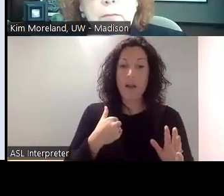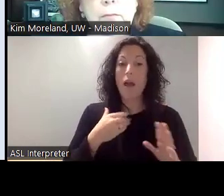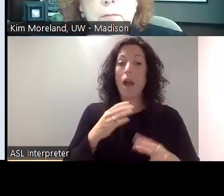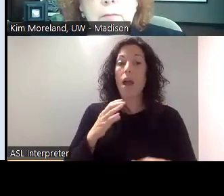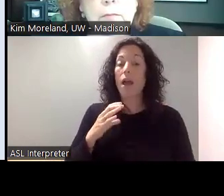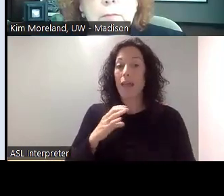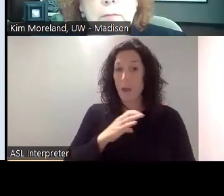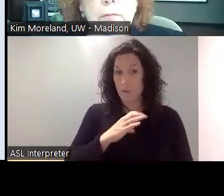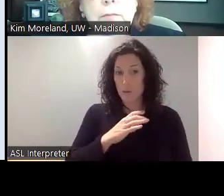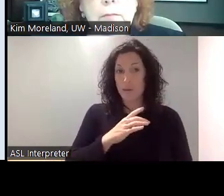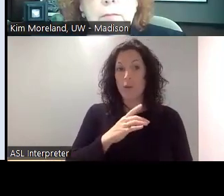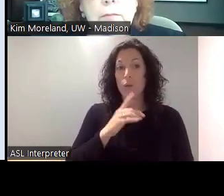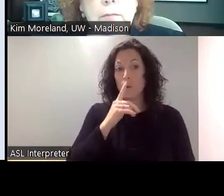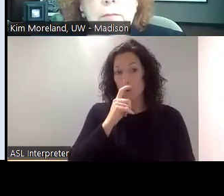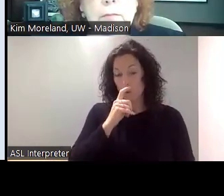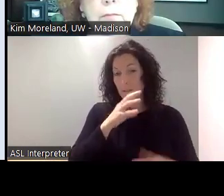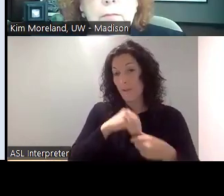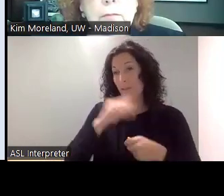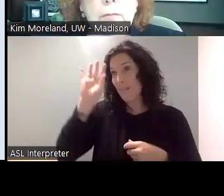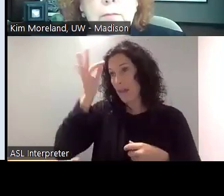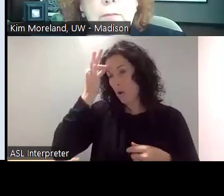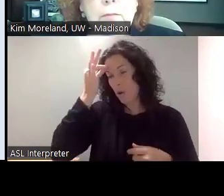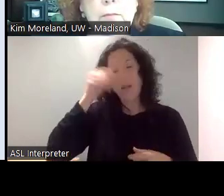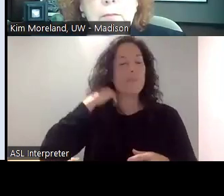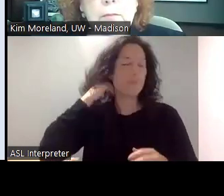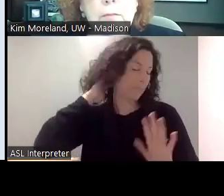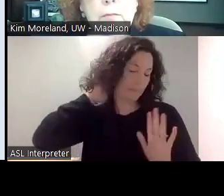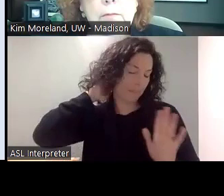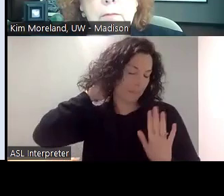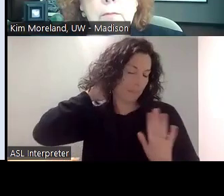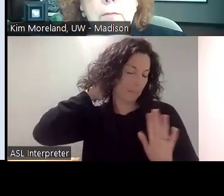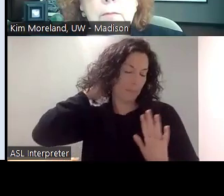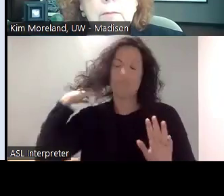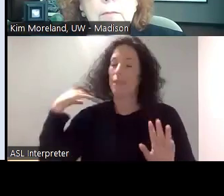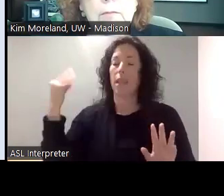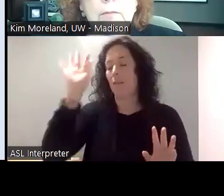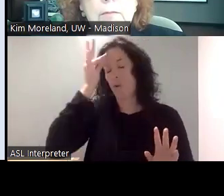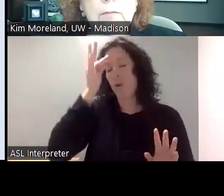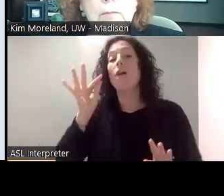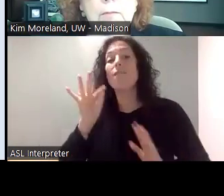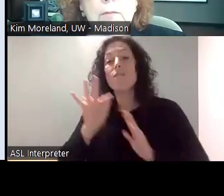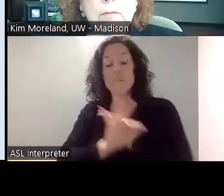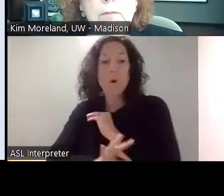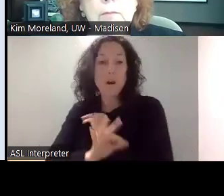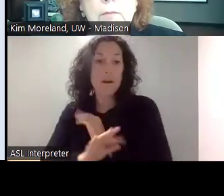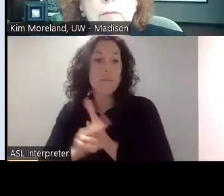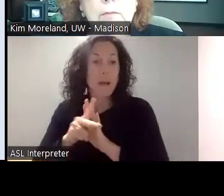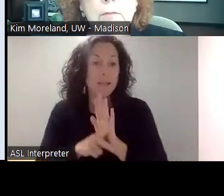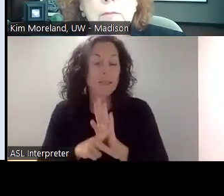who is involved in foreign activities as well to help provide some context,